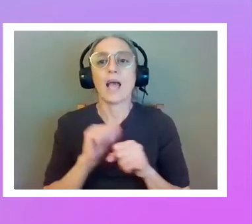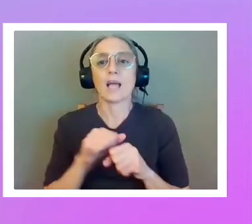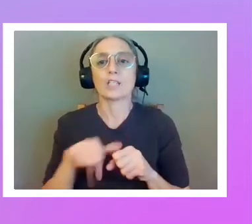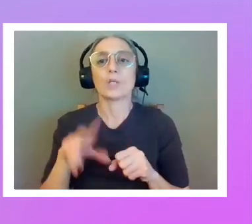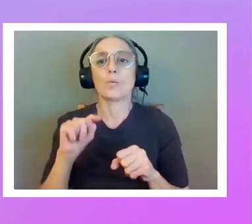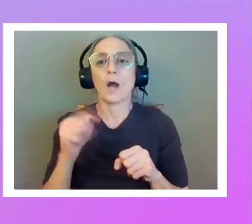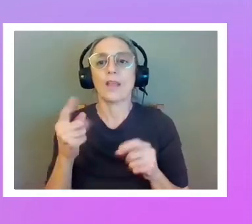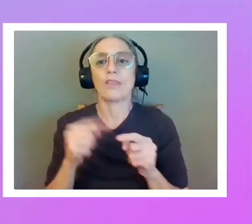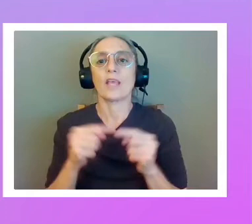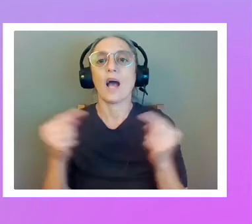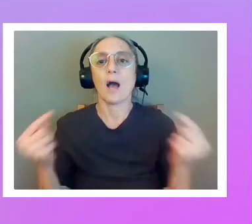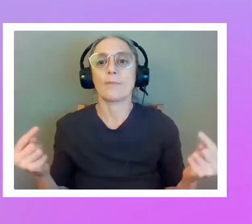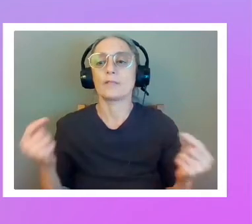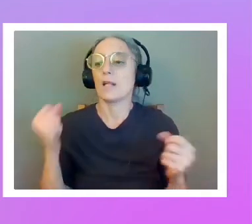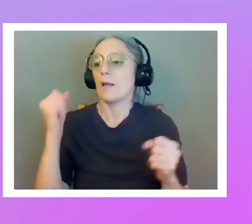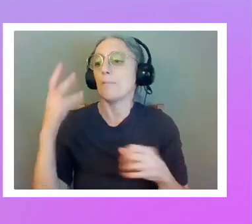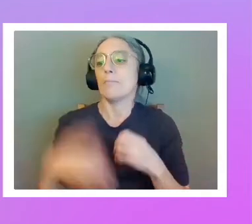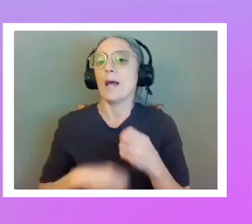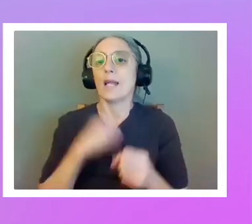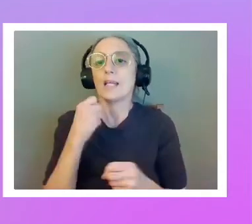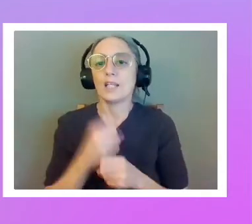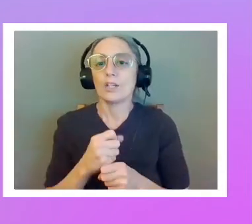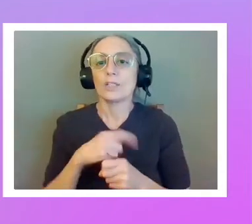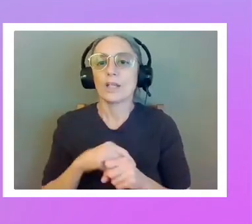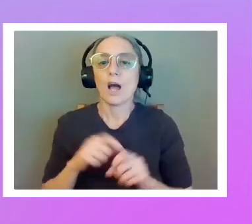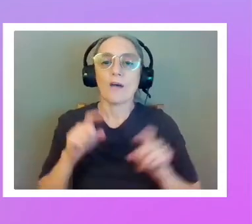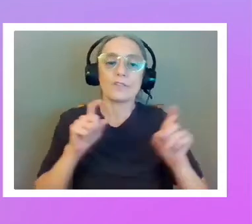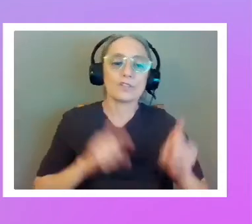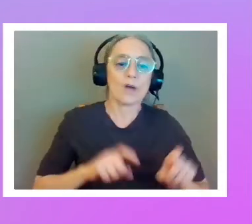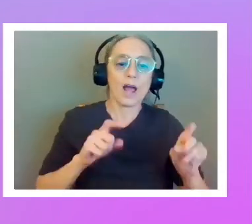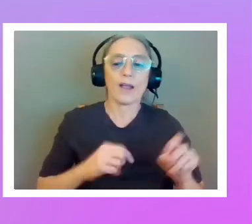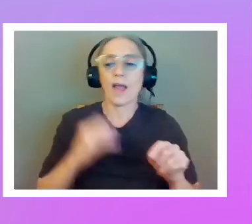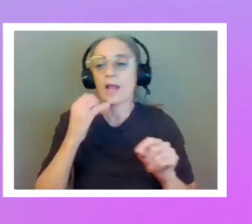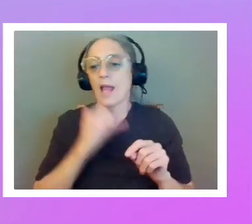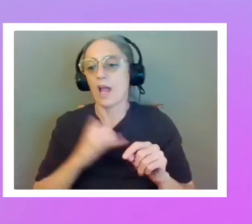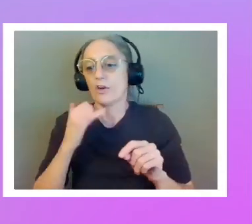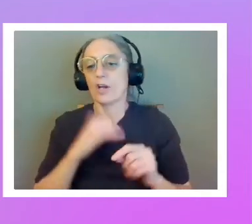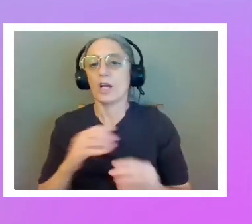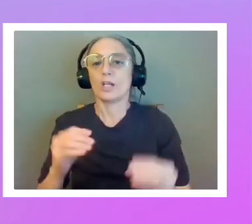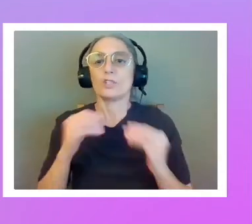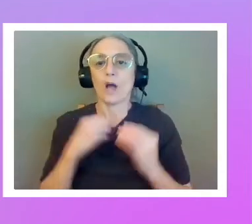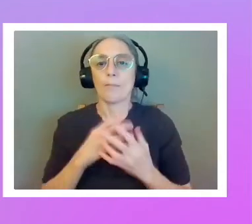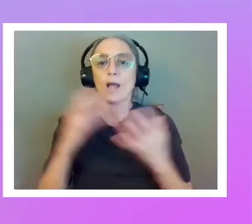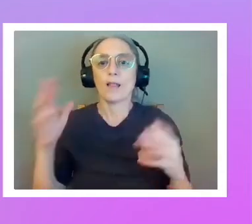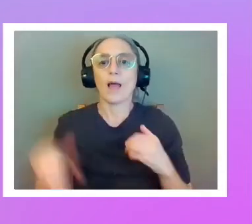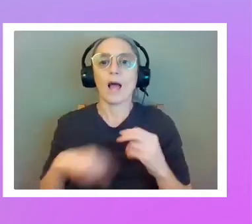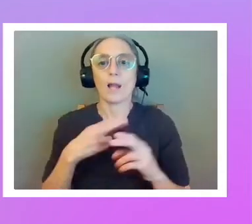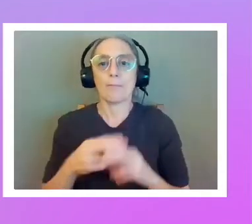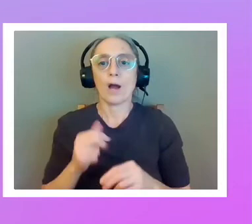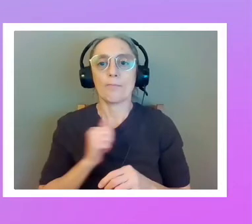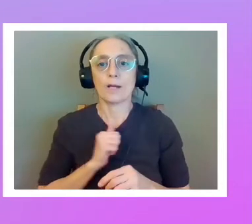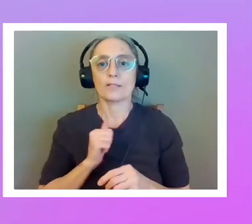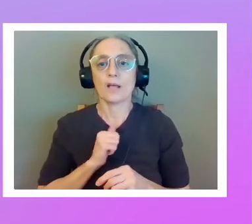All those years of trial and error taught me a lot about myself. And it also taught me a lot about design.